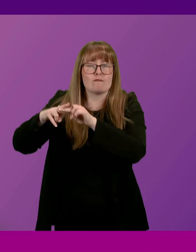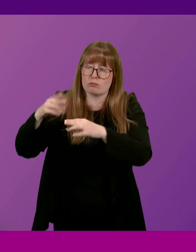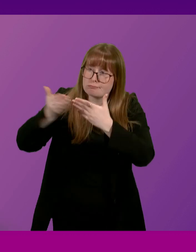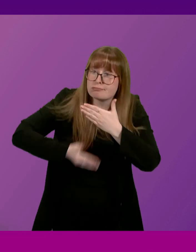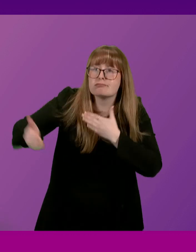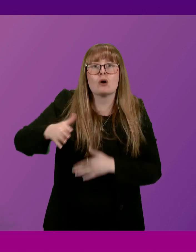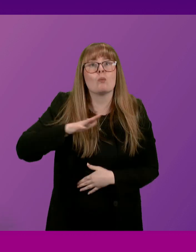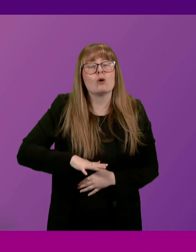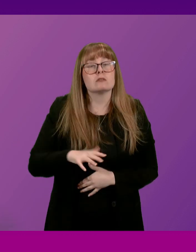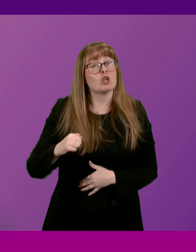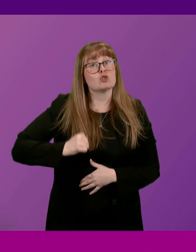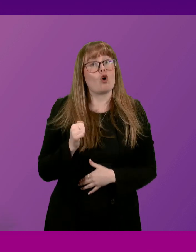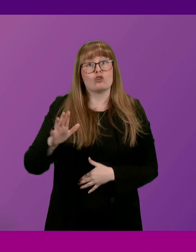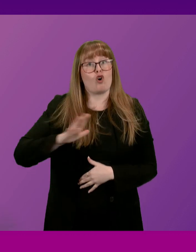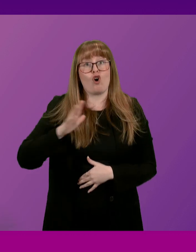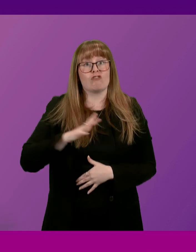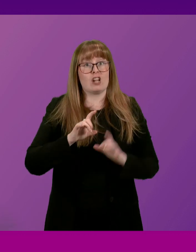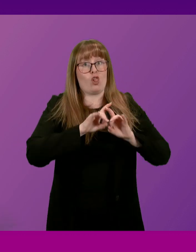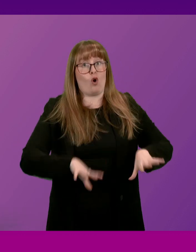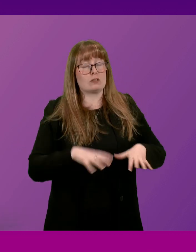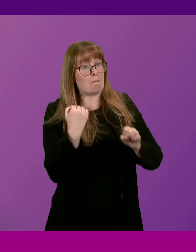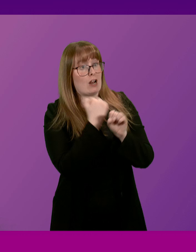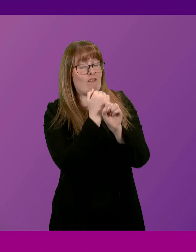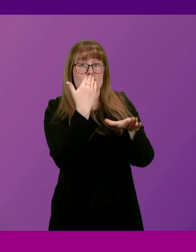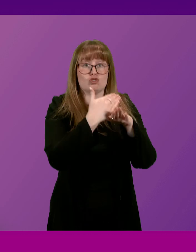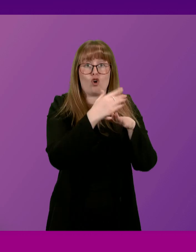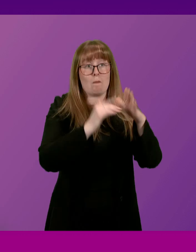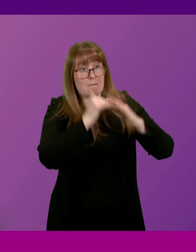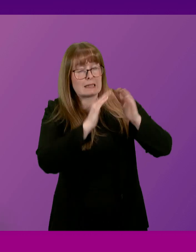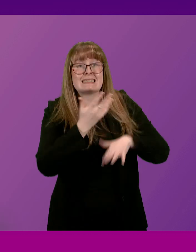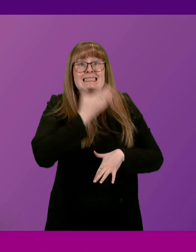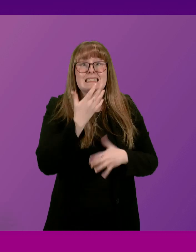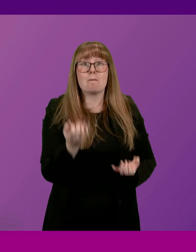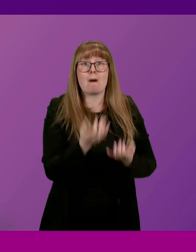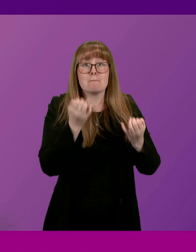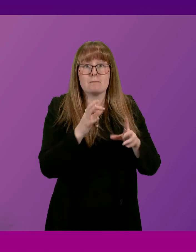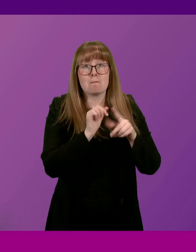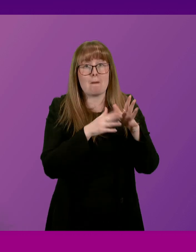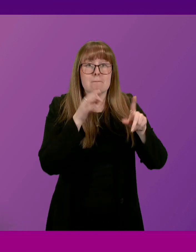Scotland has already lost out on manufacturing jobs in building heat pumps. It is an industry